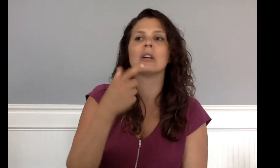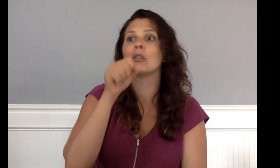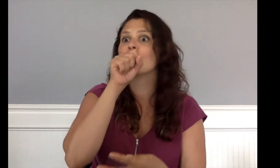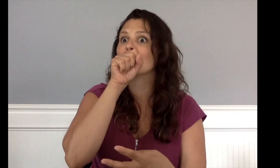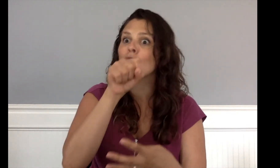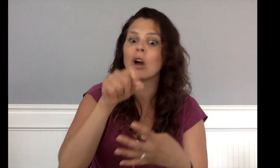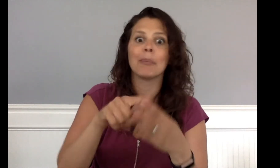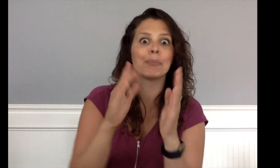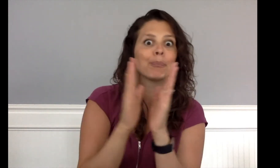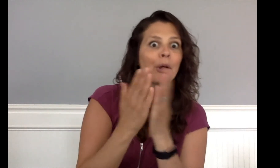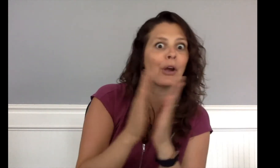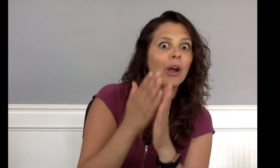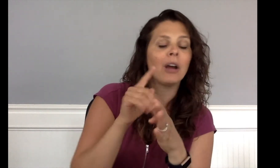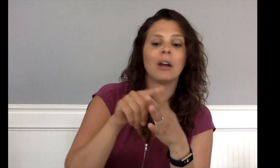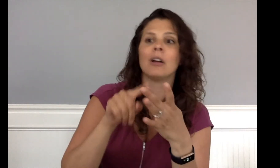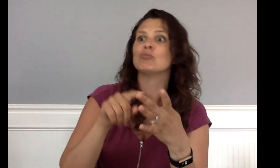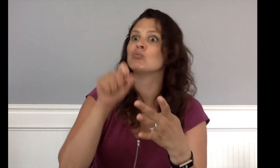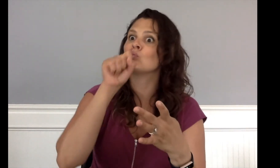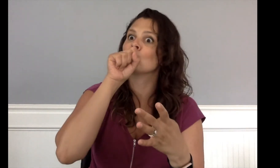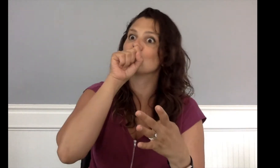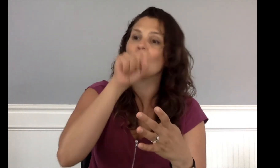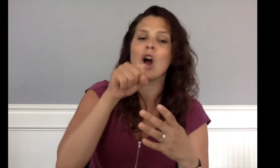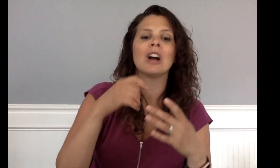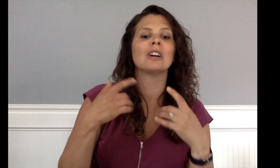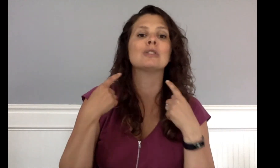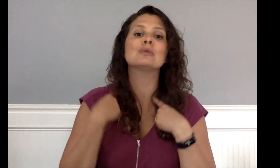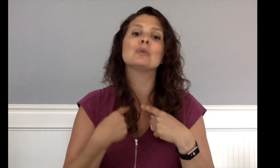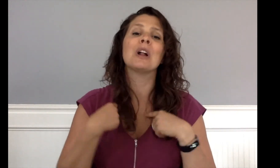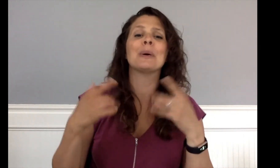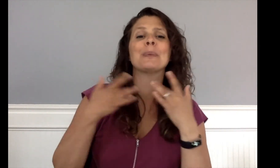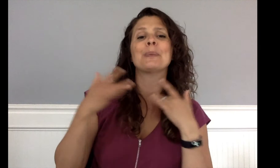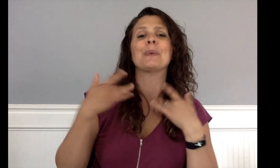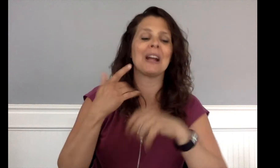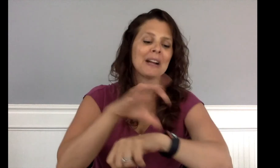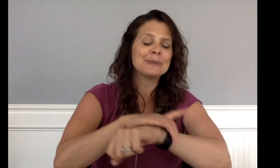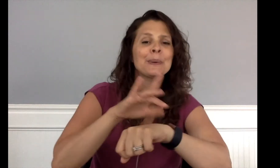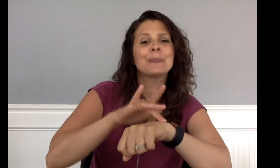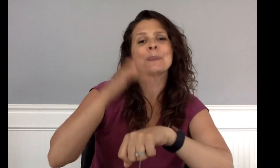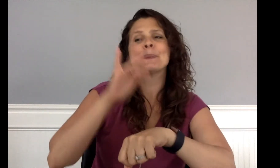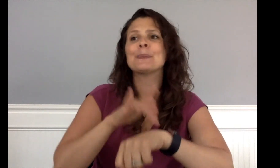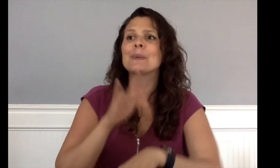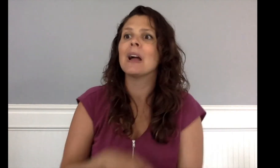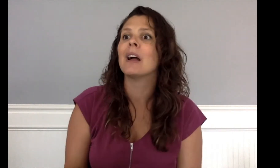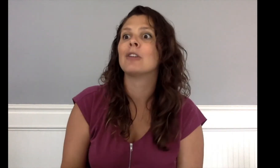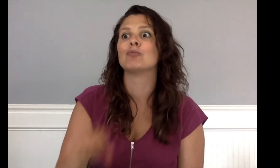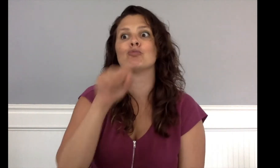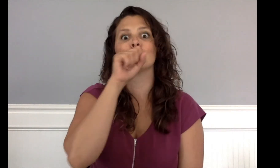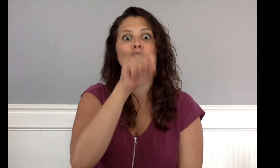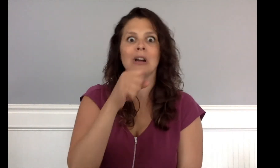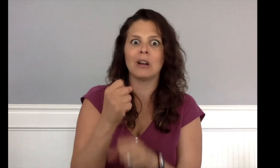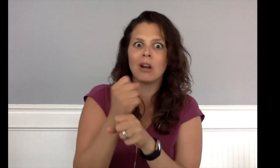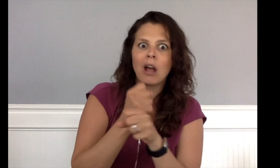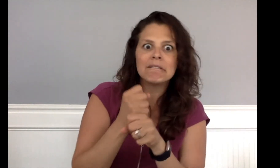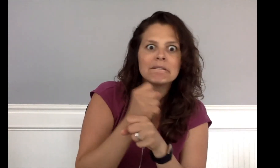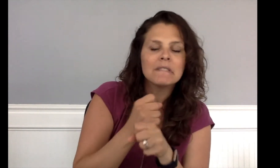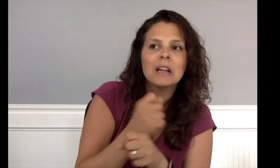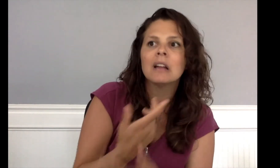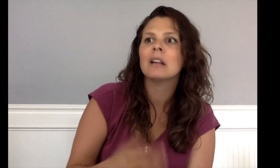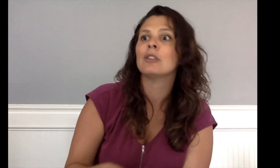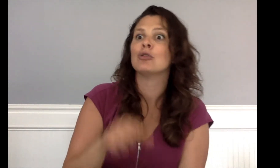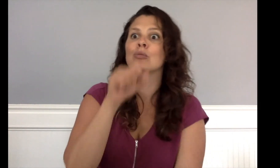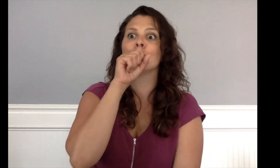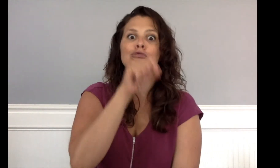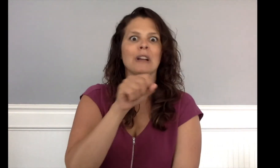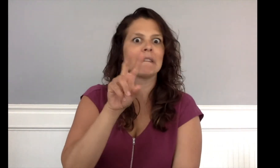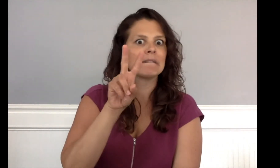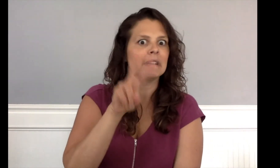Frog really loved— books, sparkly jewelry, coffee, Vince